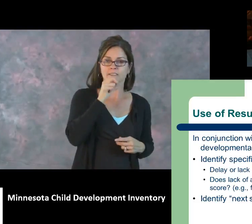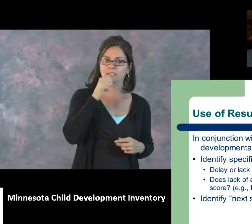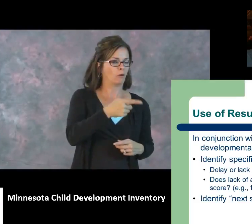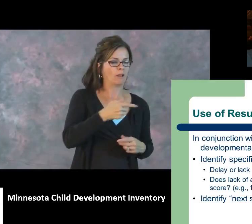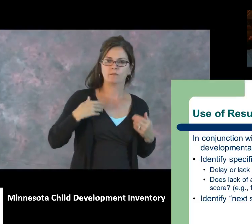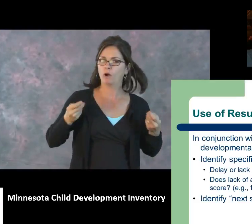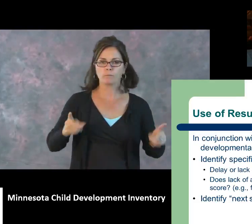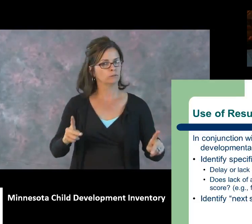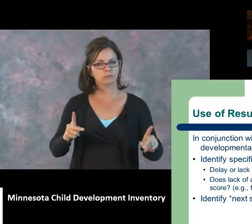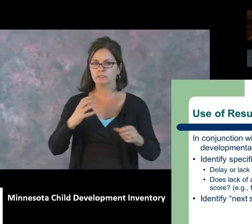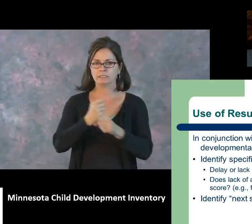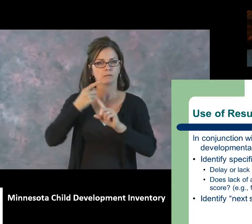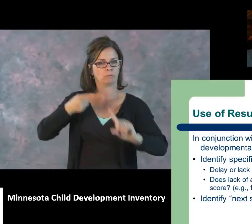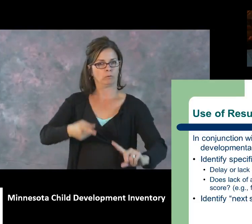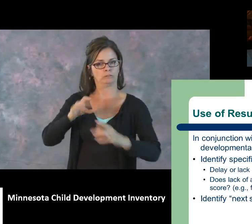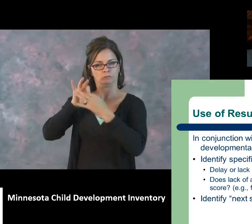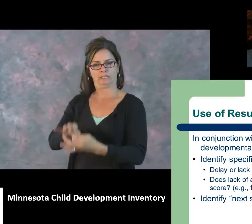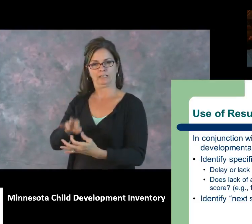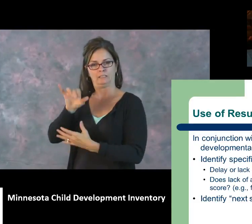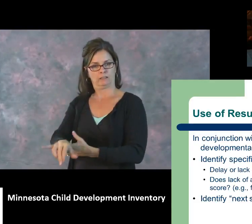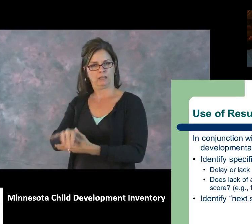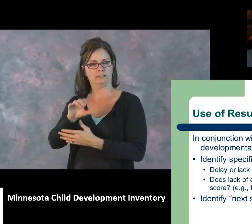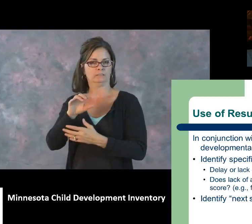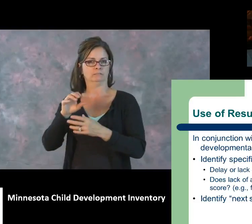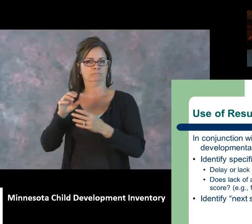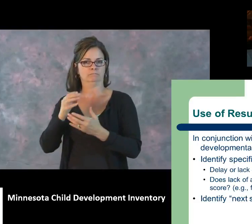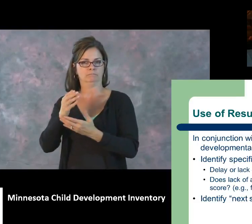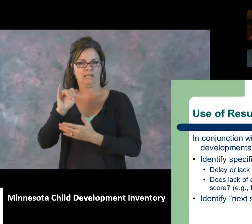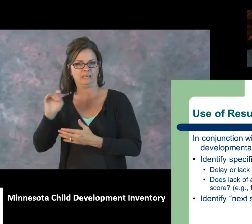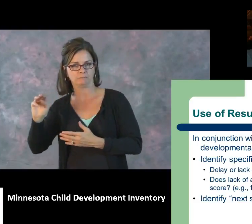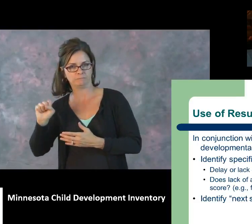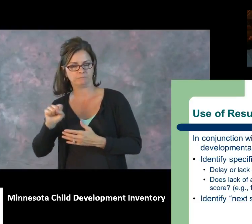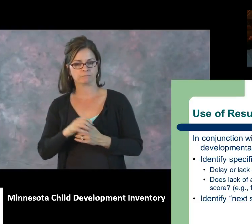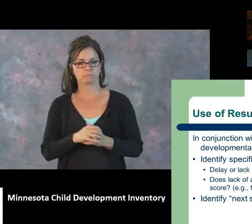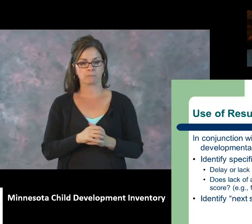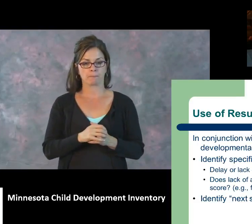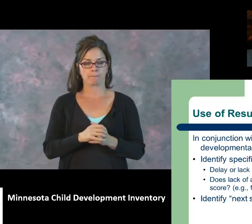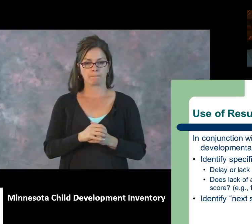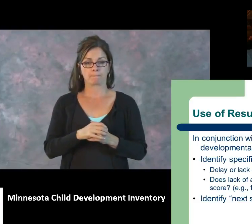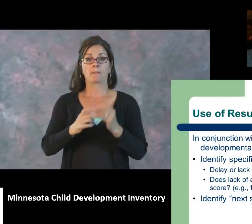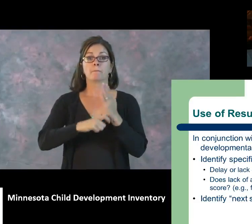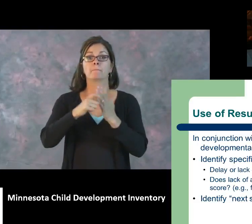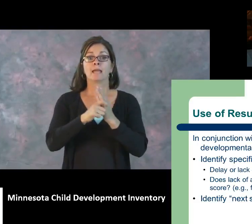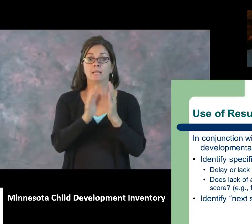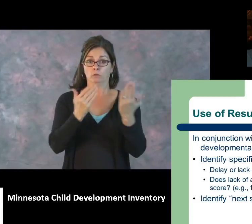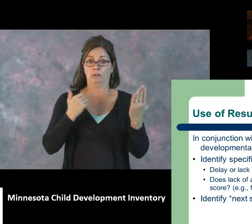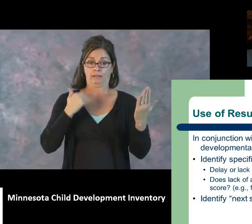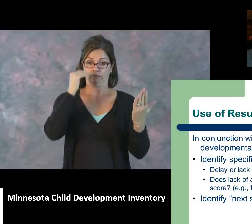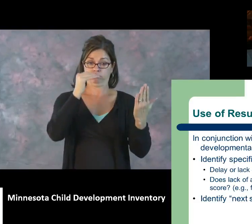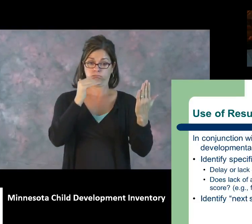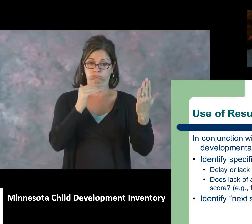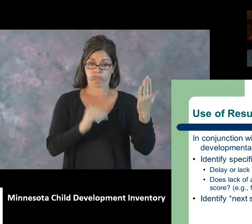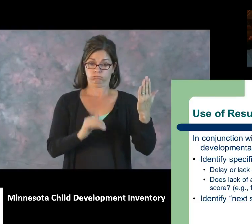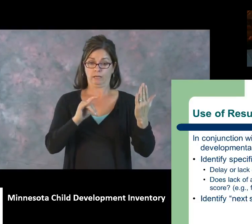to get points for those items. Another thing you're going to do with the manual, that lists the items in developmental order,